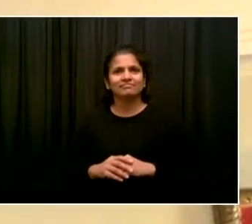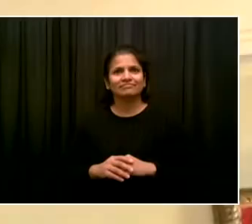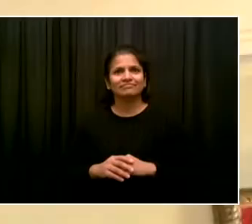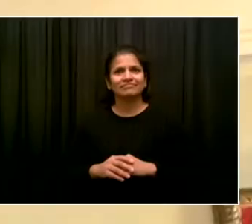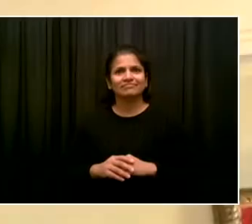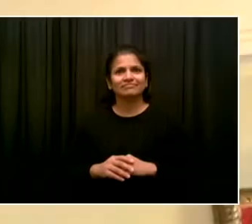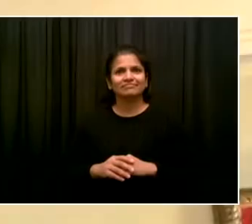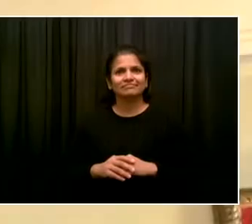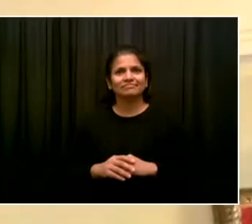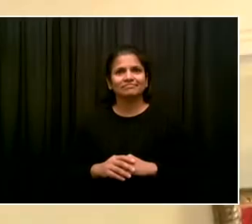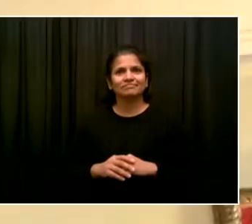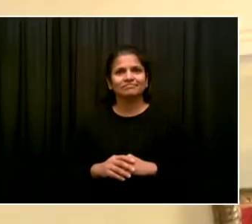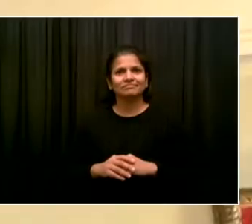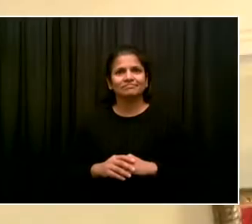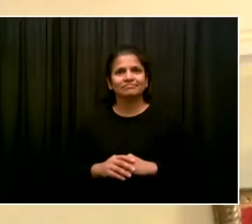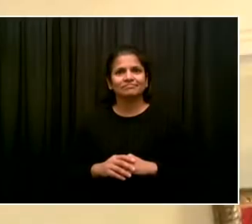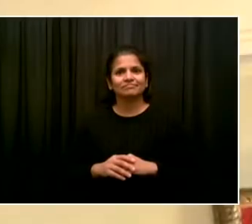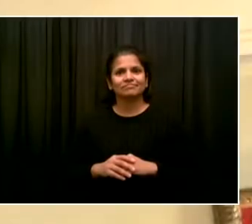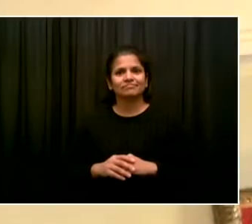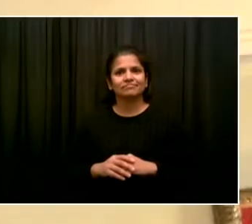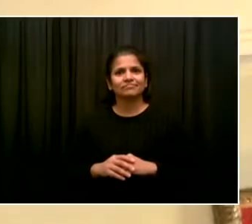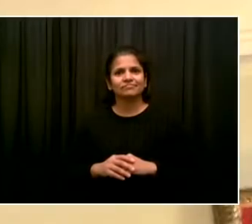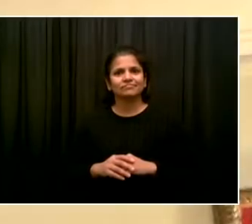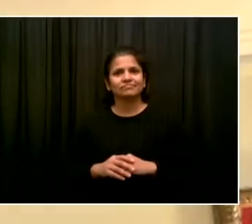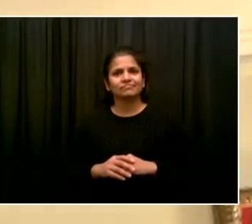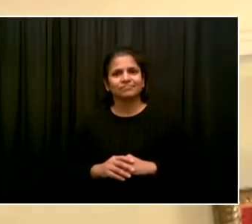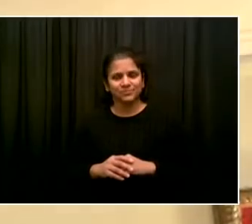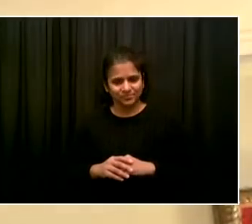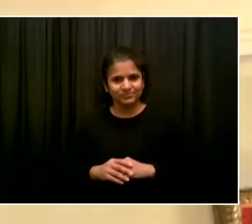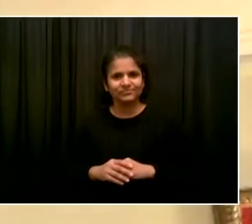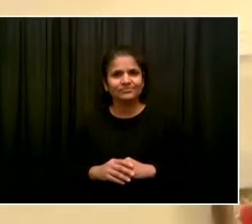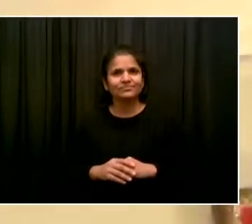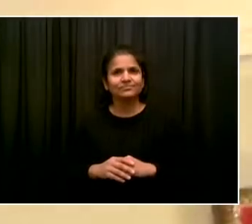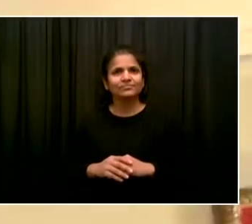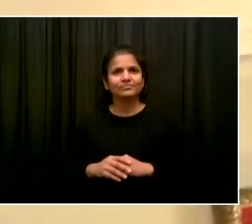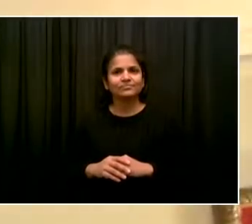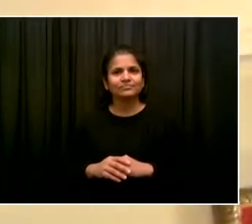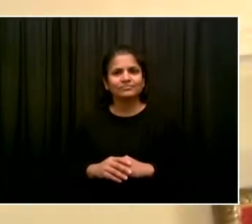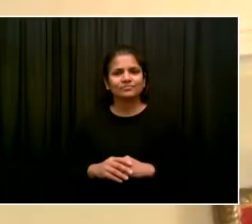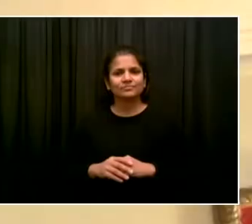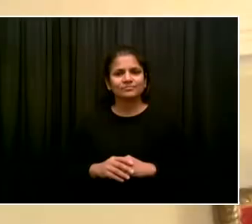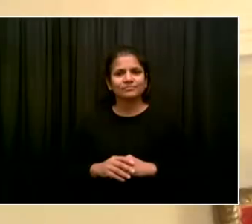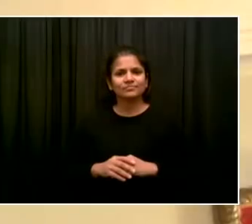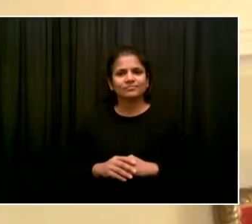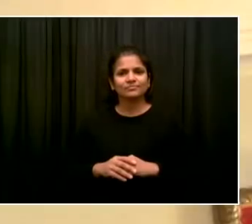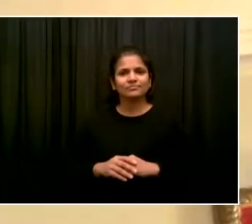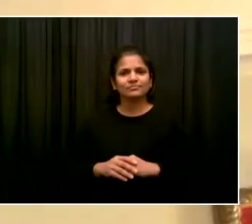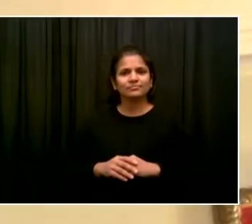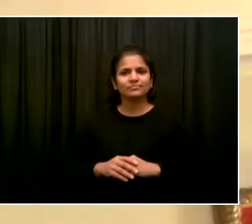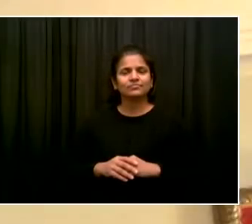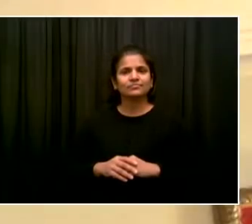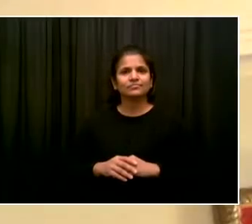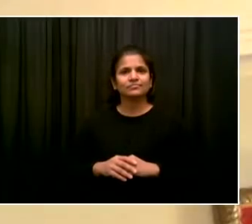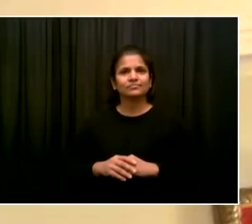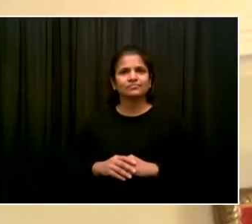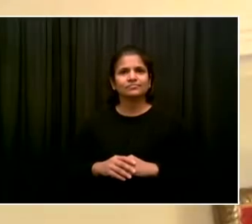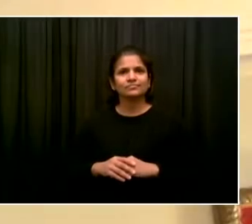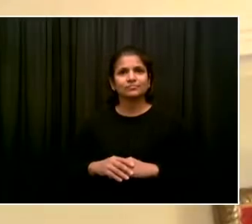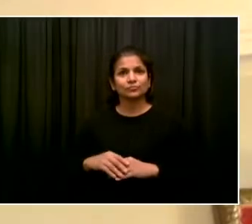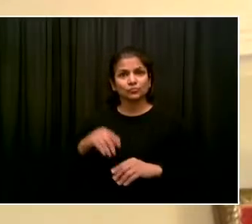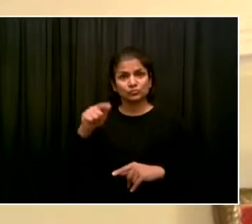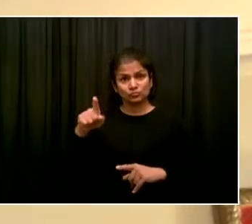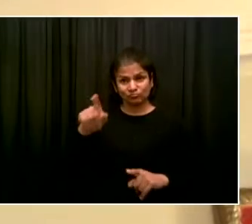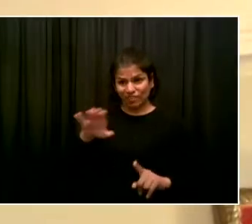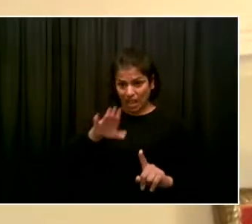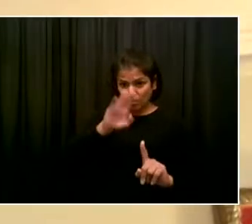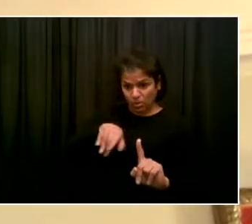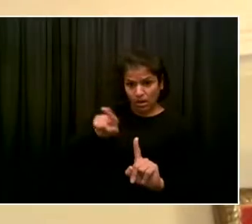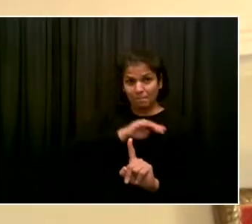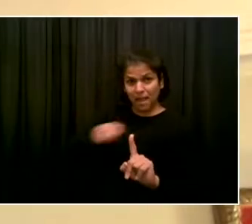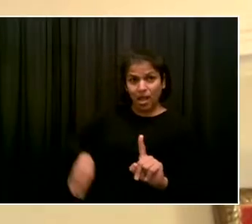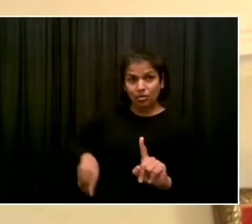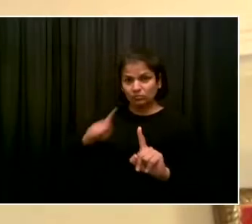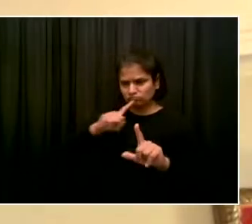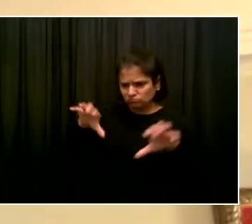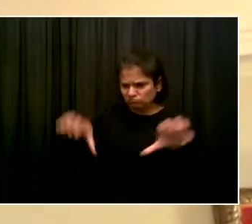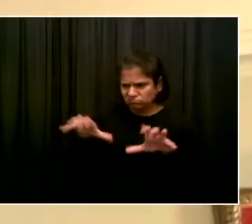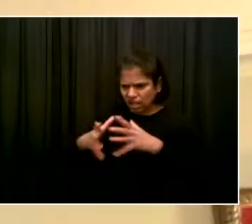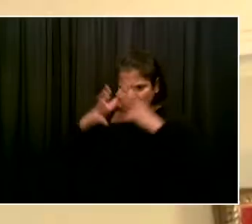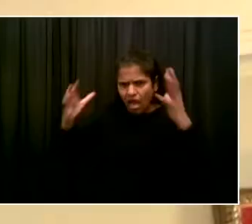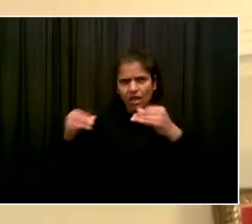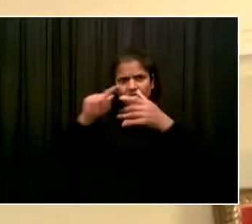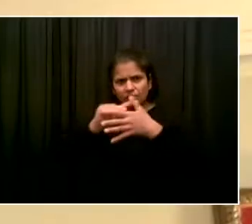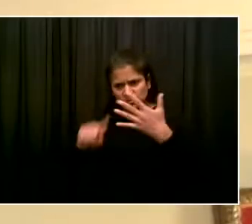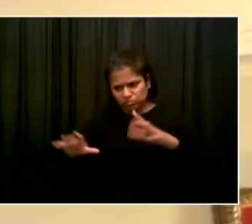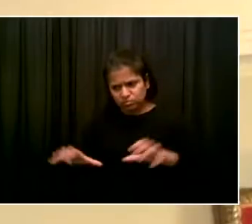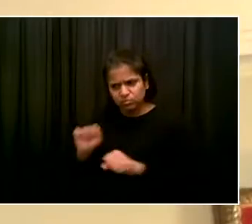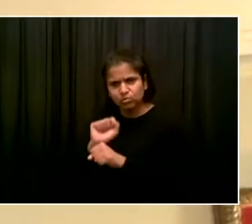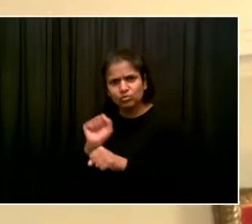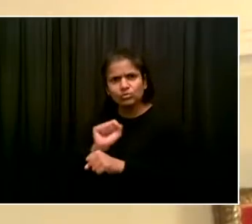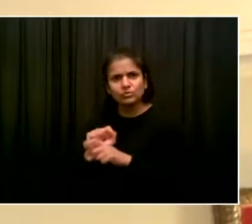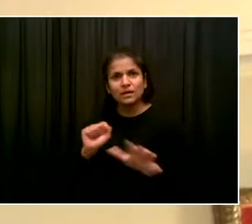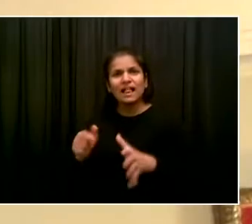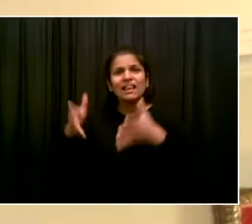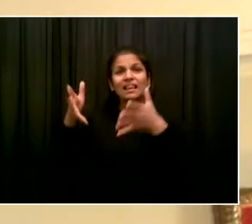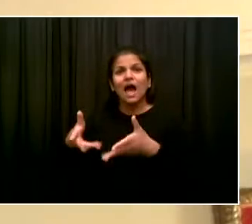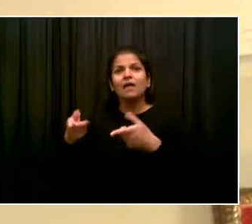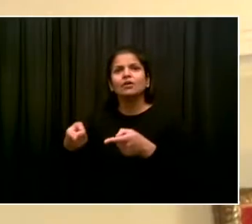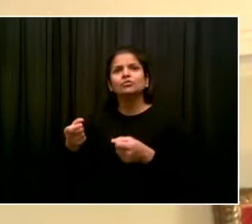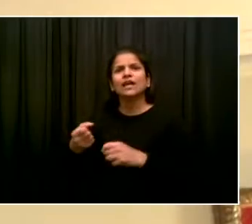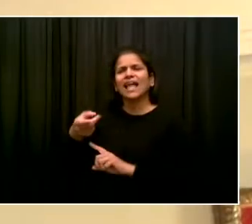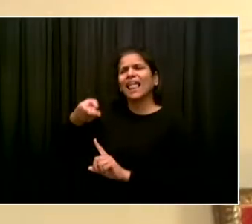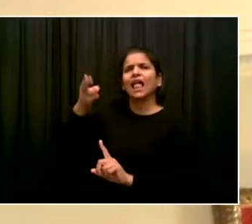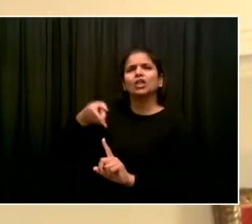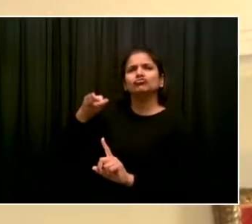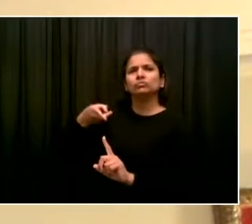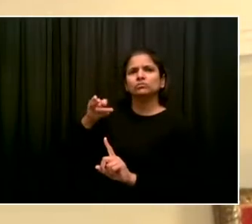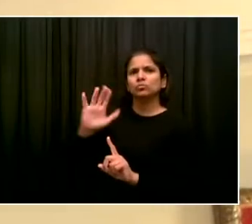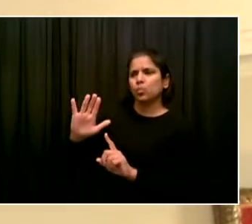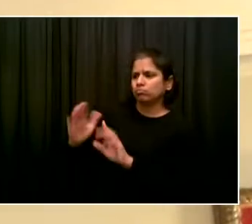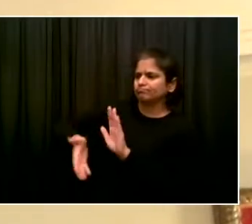H RONO